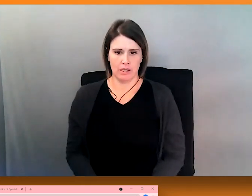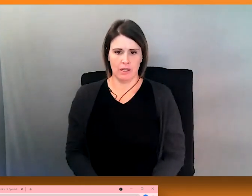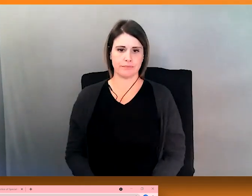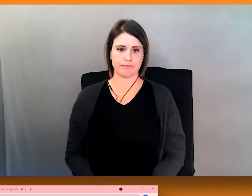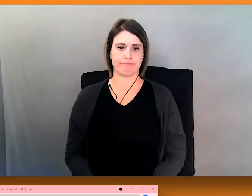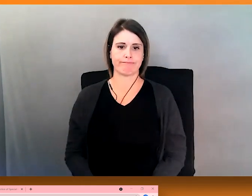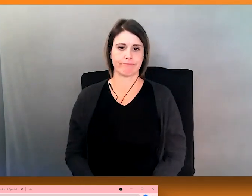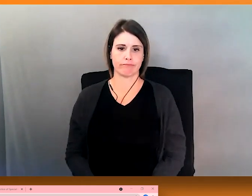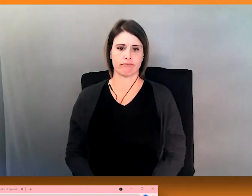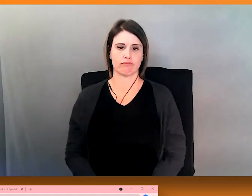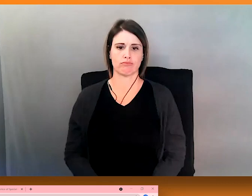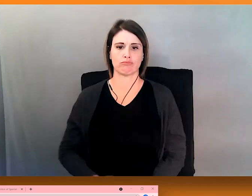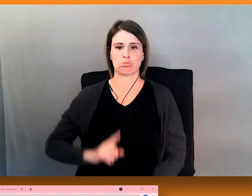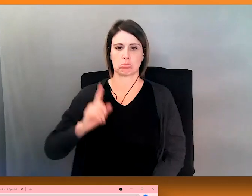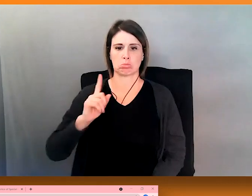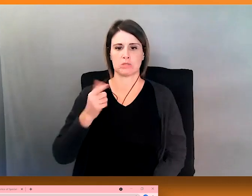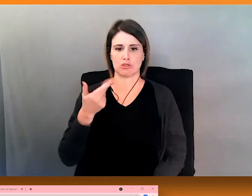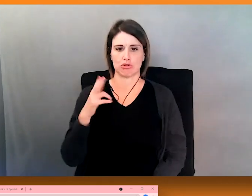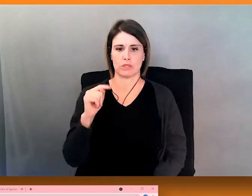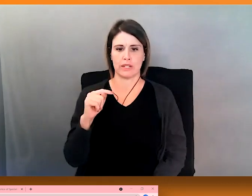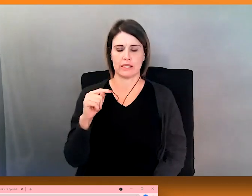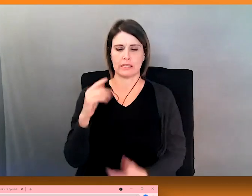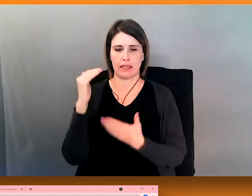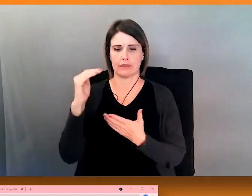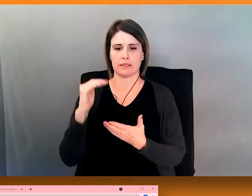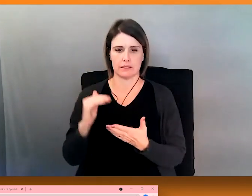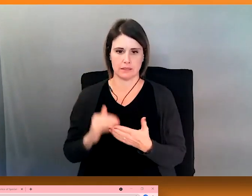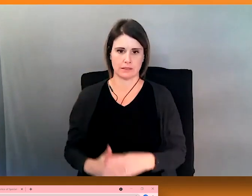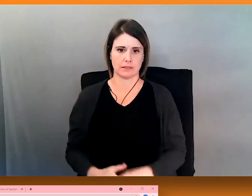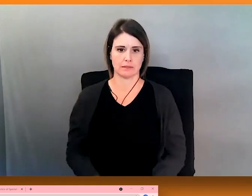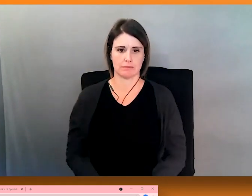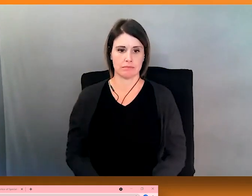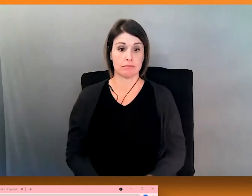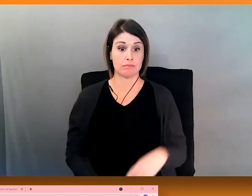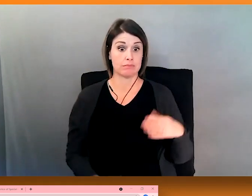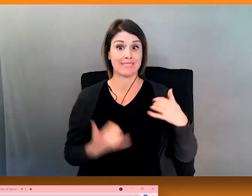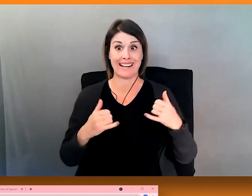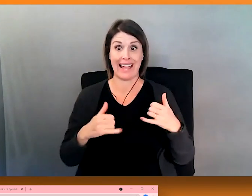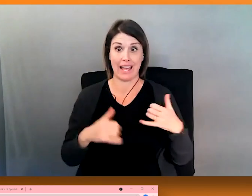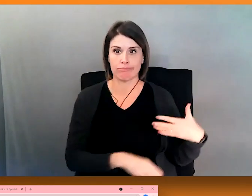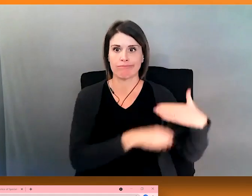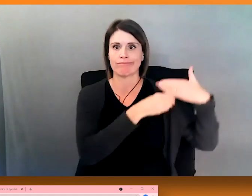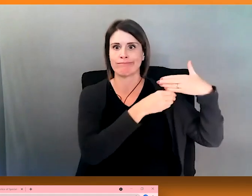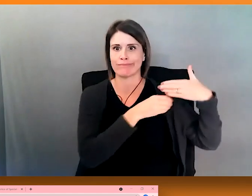because I want to show you on the grants lists